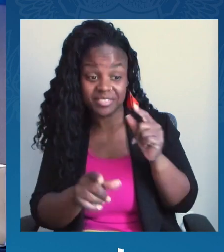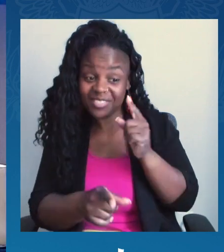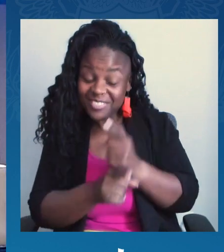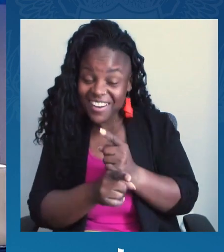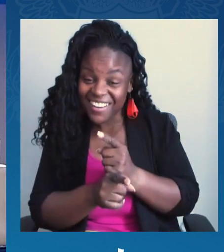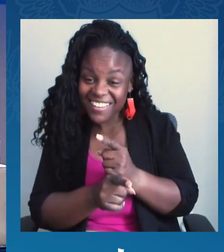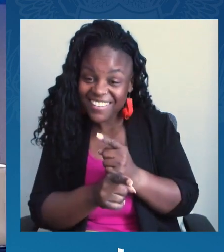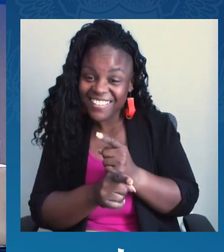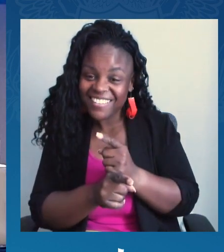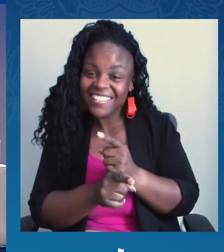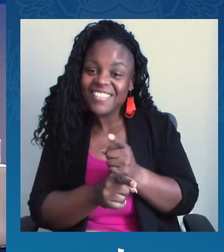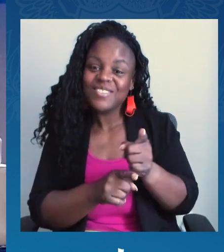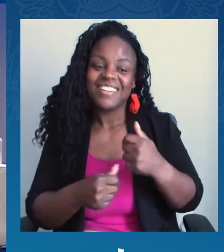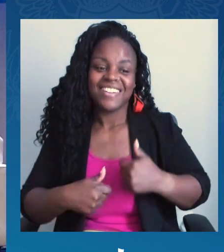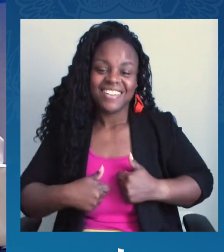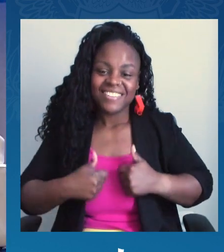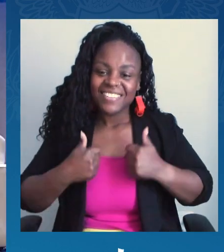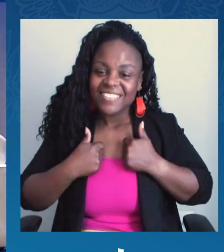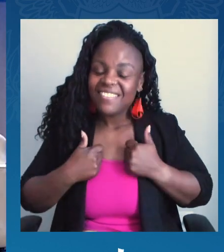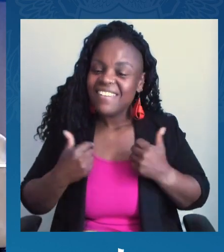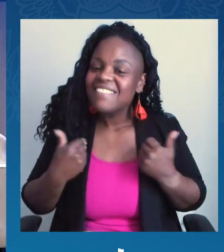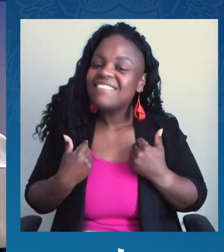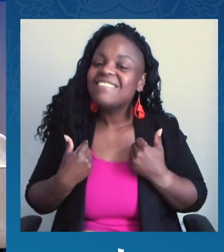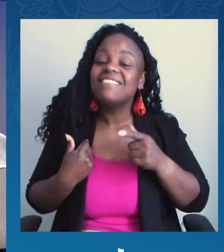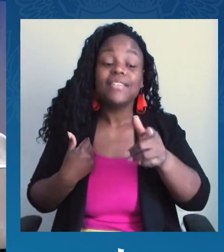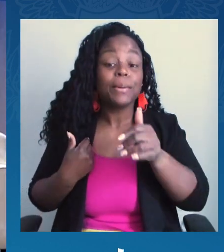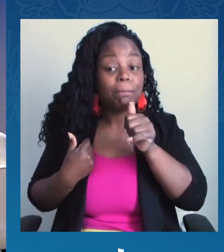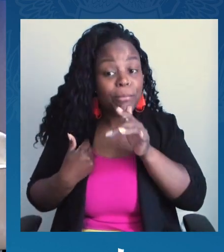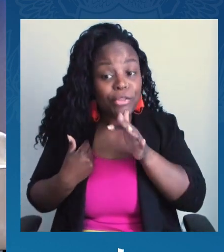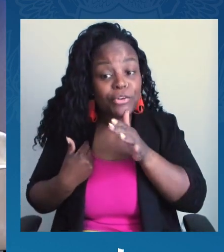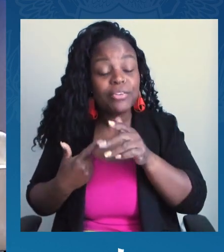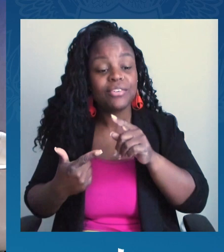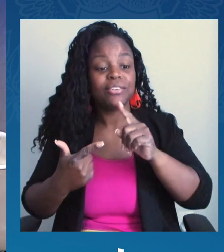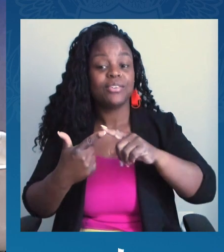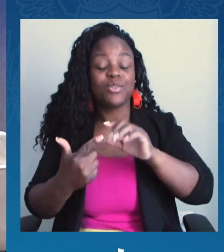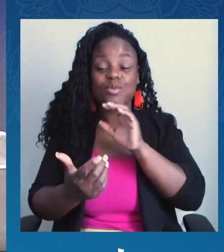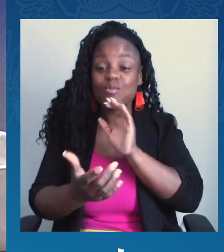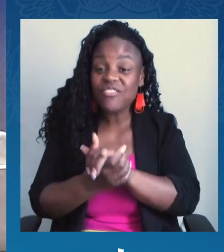You are a mother. You are a wife. You have friends. You have family.